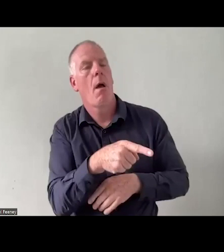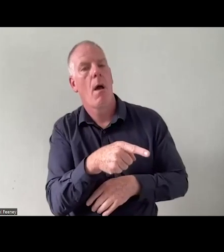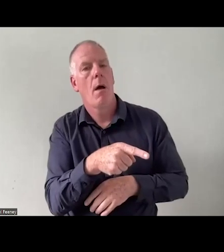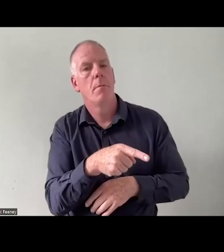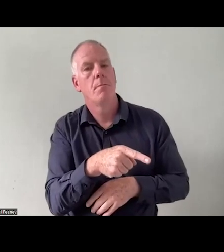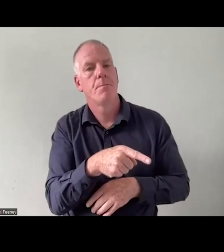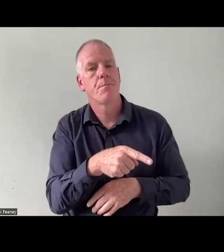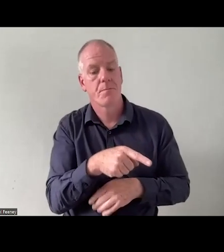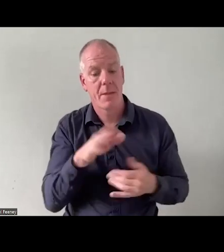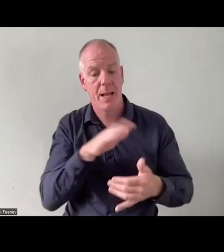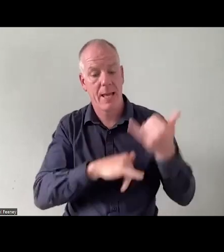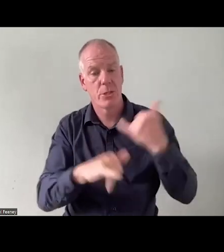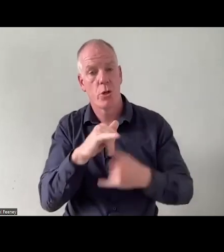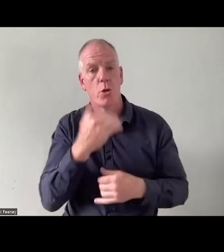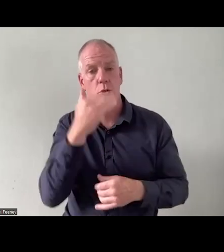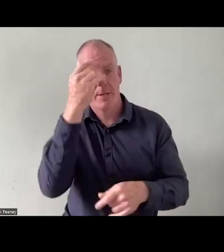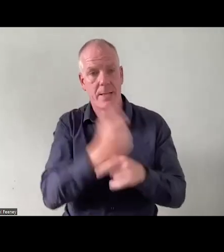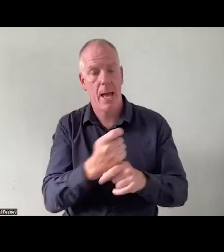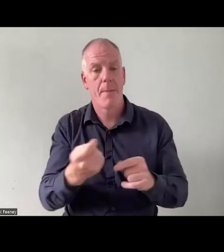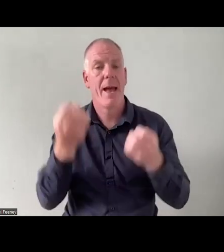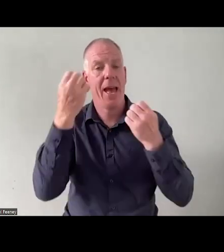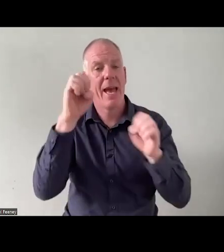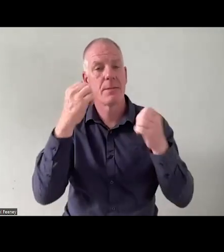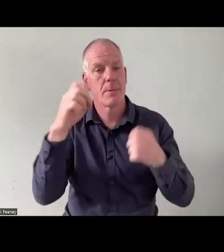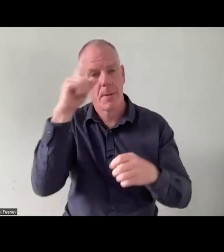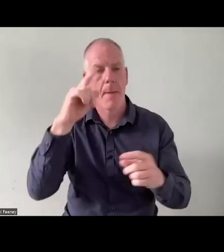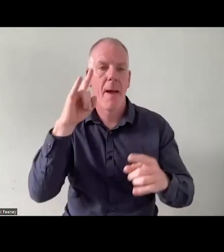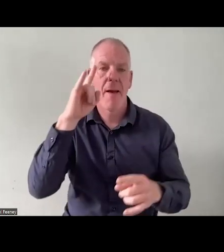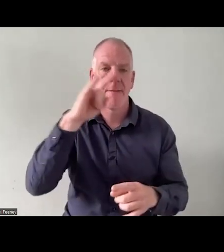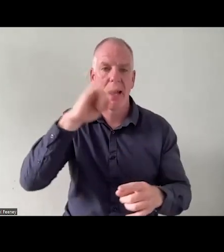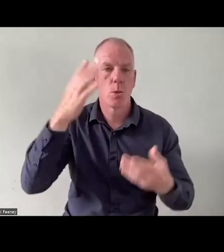last summer for an exhibition called Fashion Show at the Glucksman,